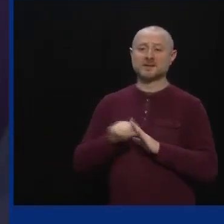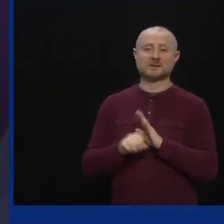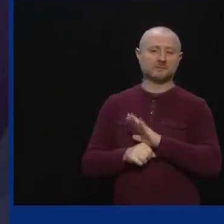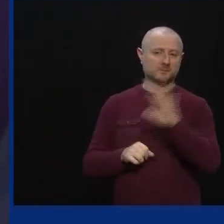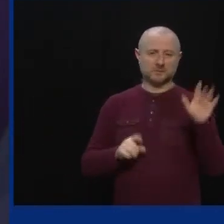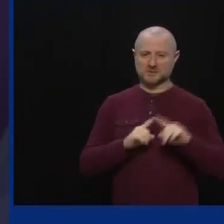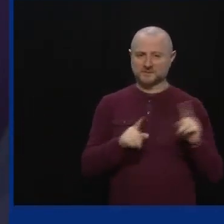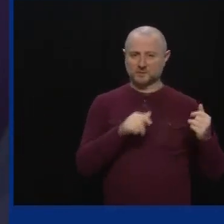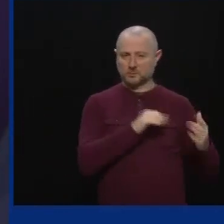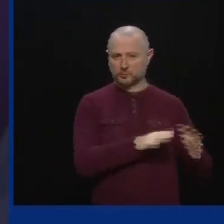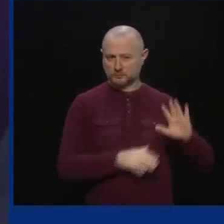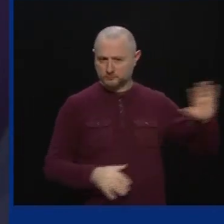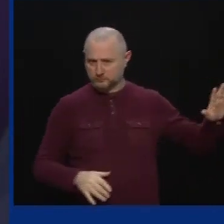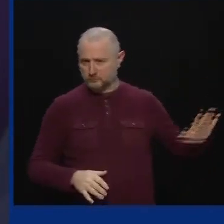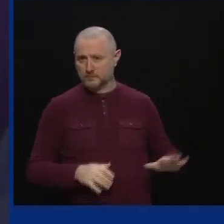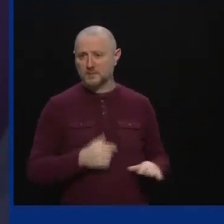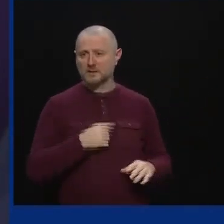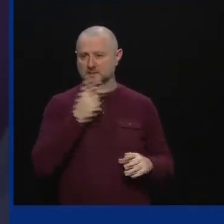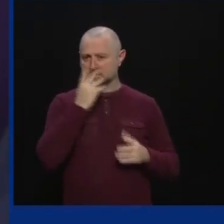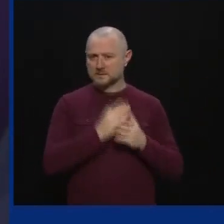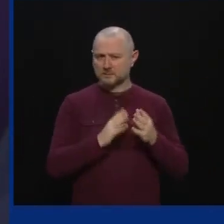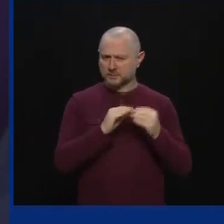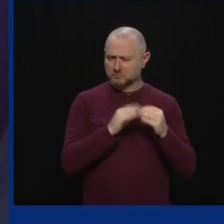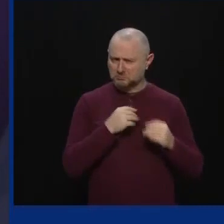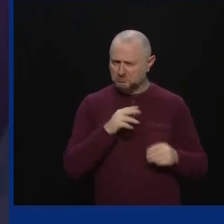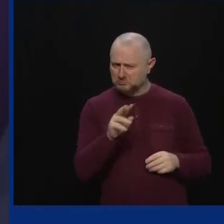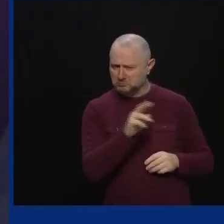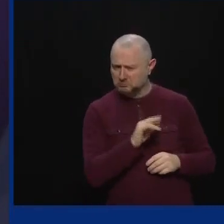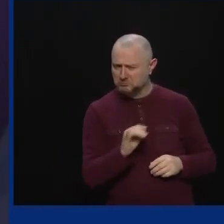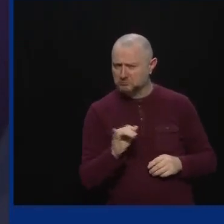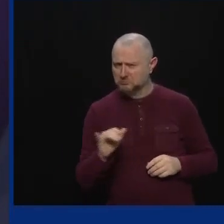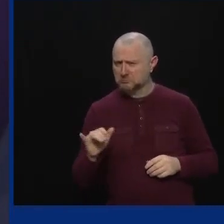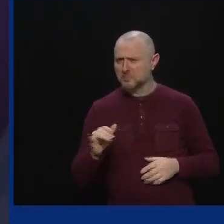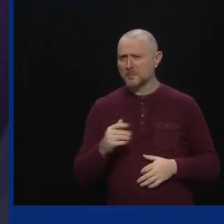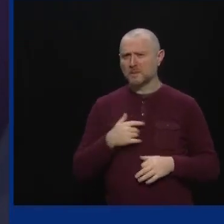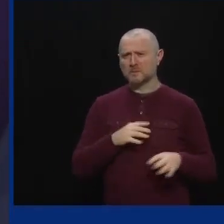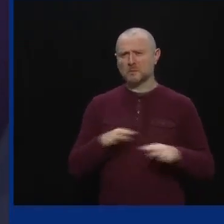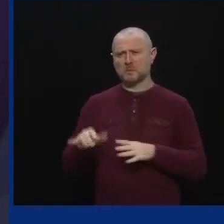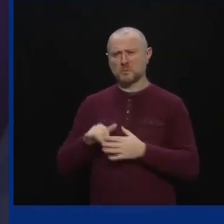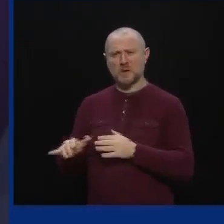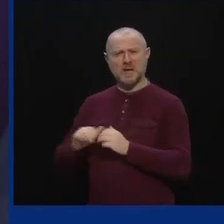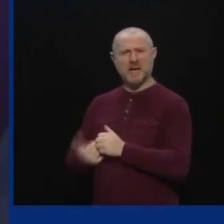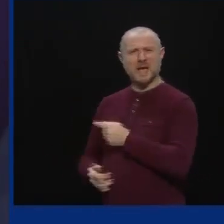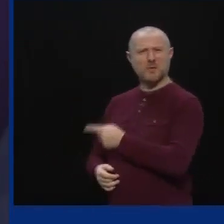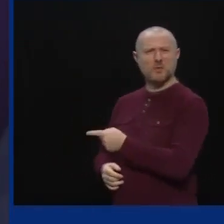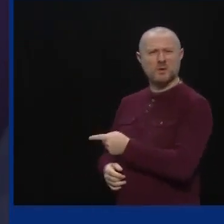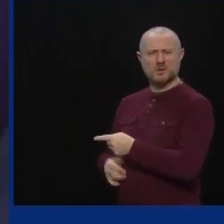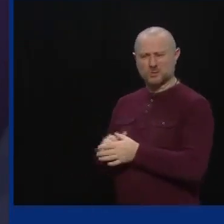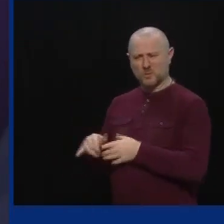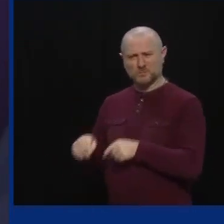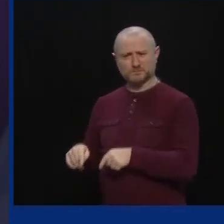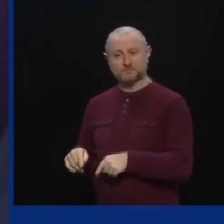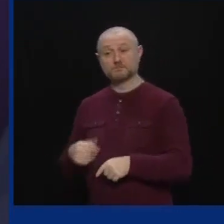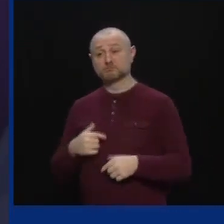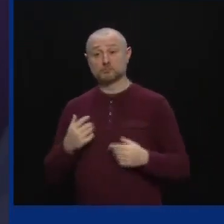ONE PRIORITY. NUMBER ONE PRIORITY. OTHER STATES HAVE NOT RESPONDED SIMILARLY.